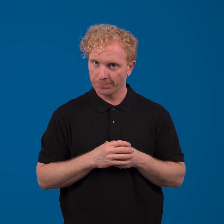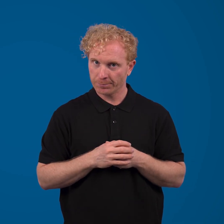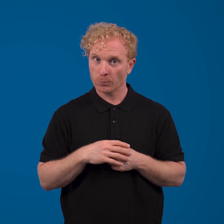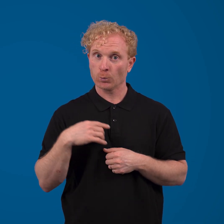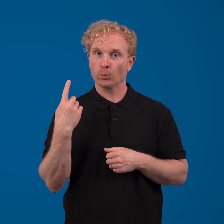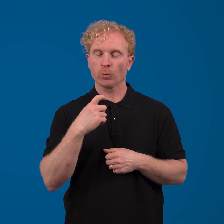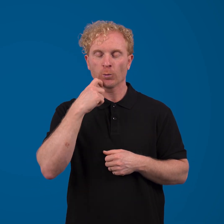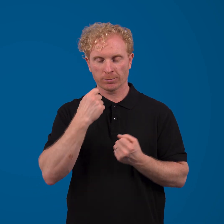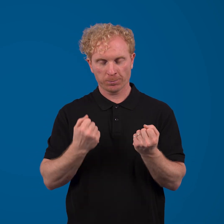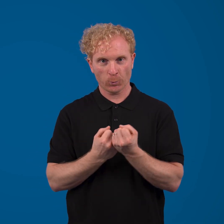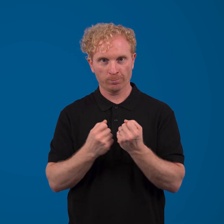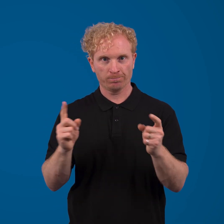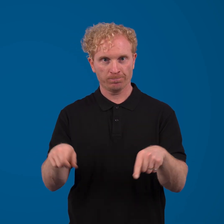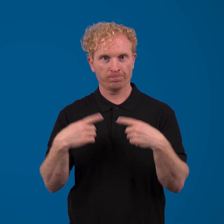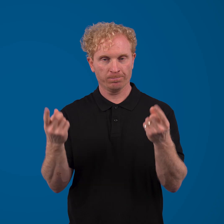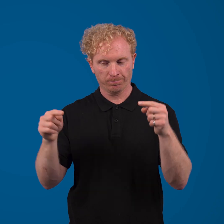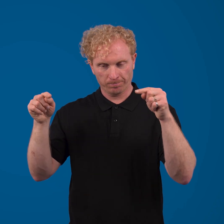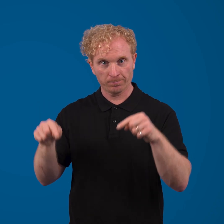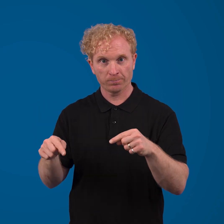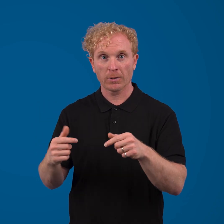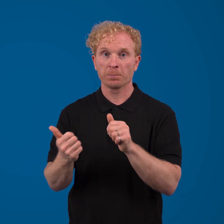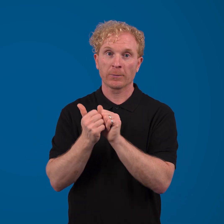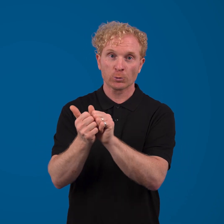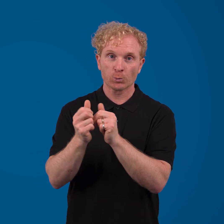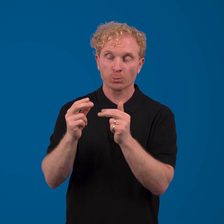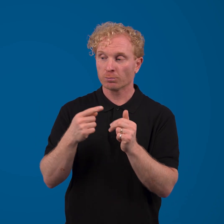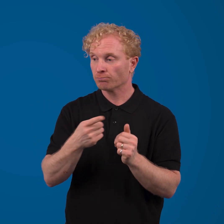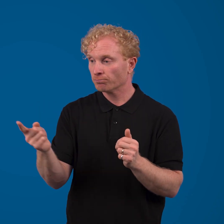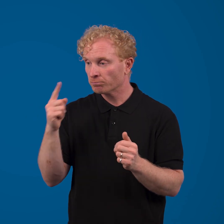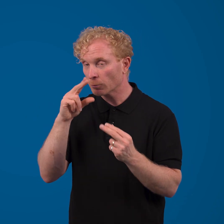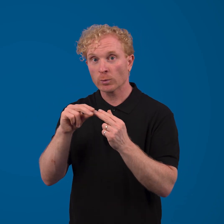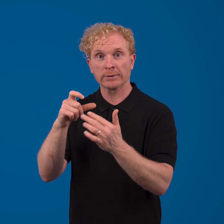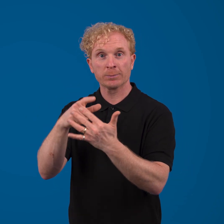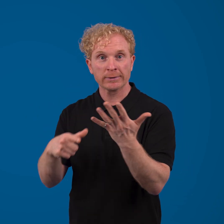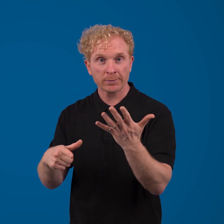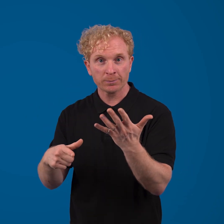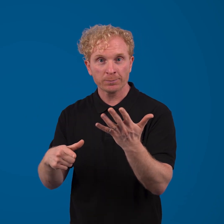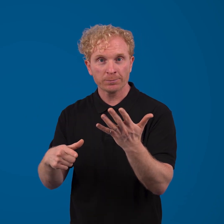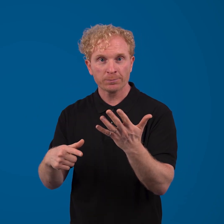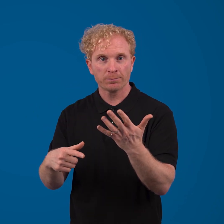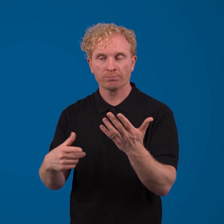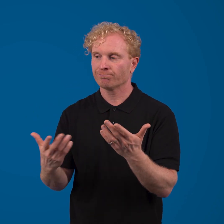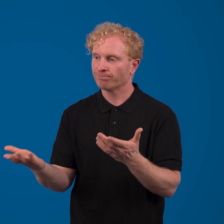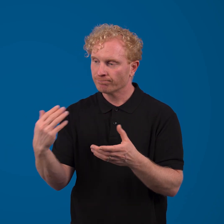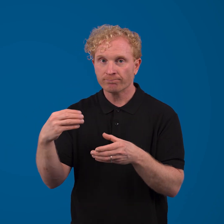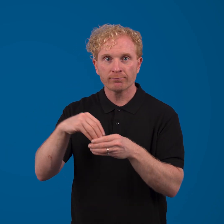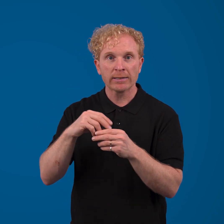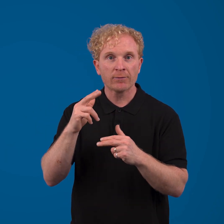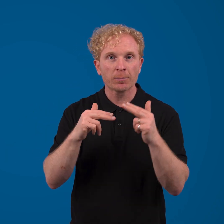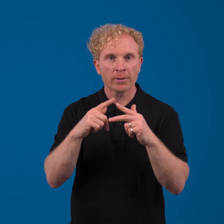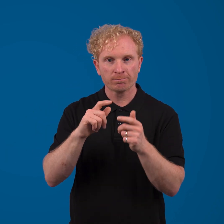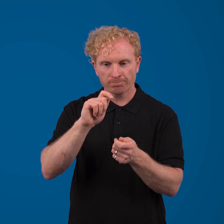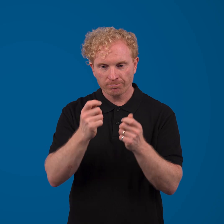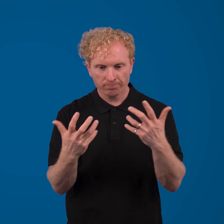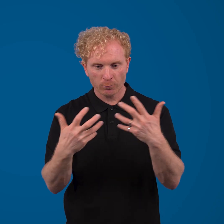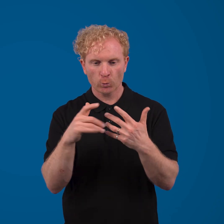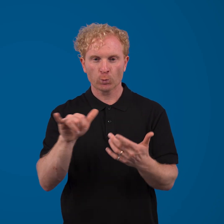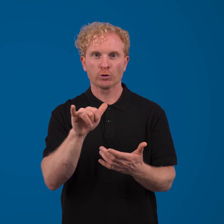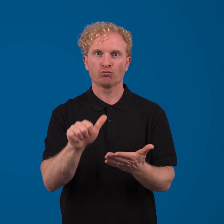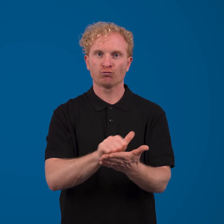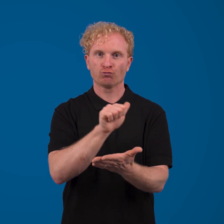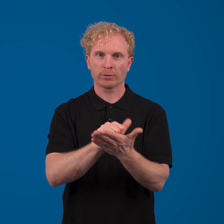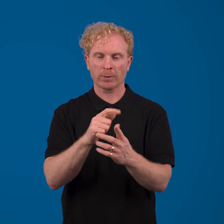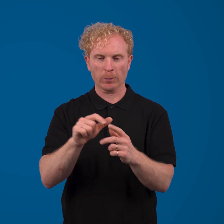This will support us, in partnership with people with disability, to develop and implement appropriate